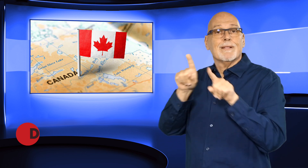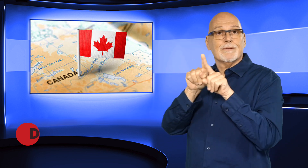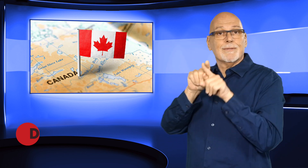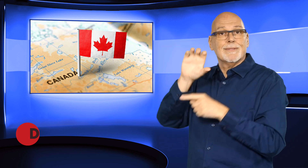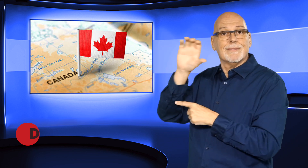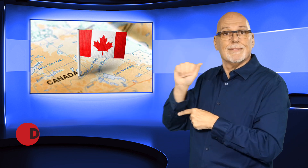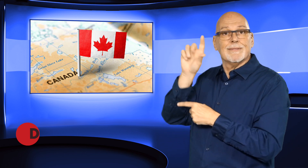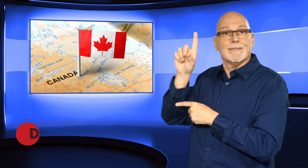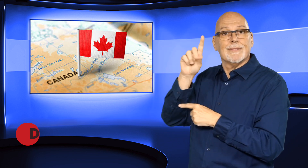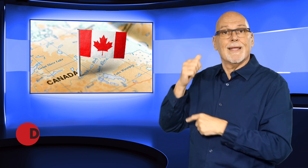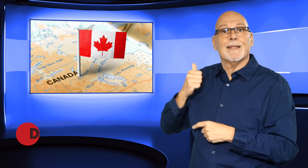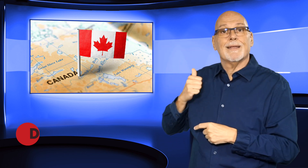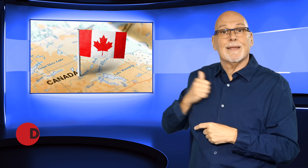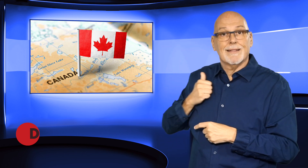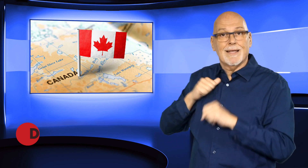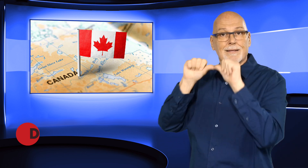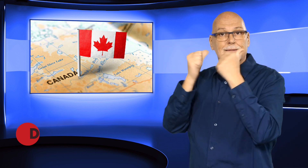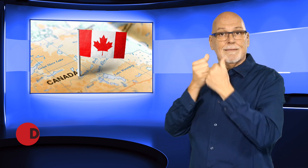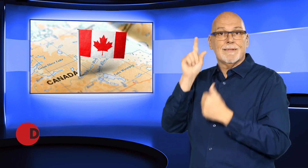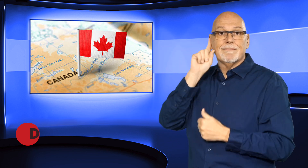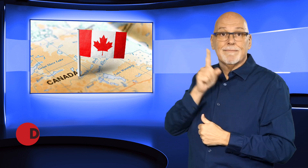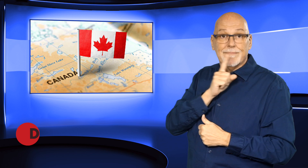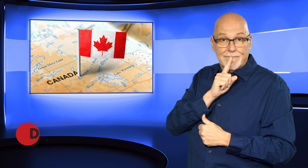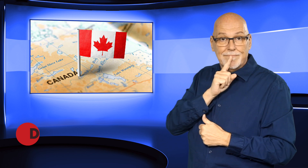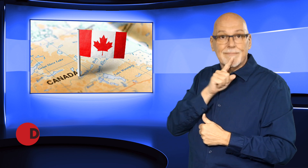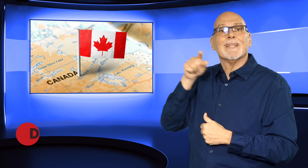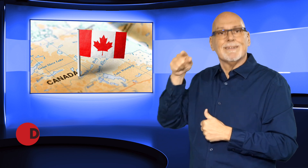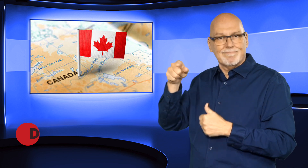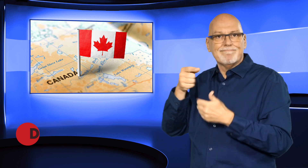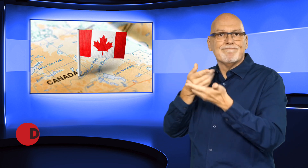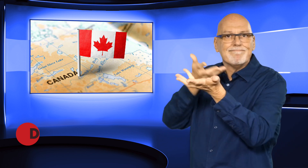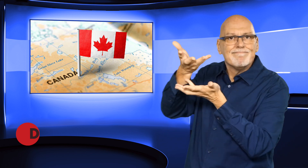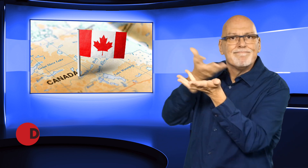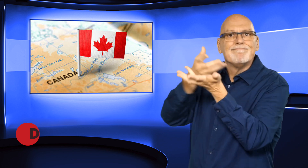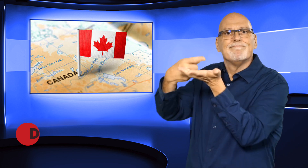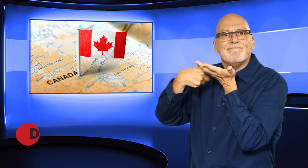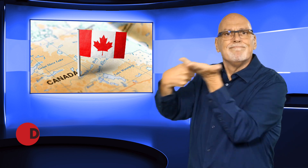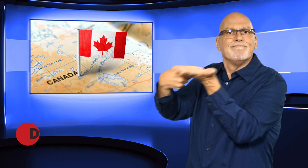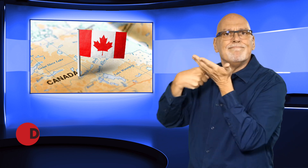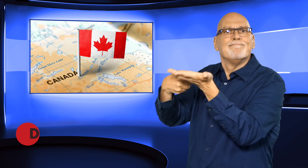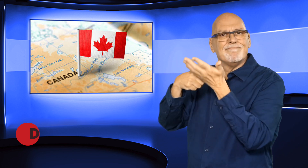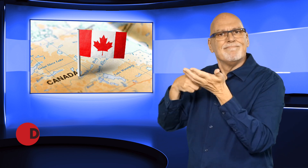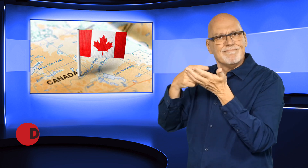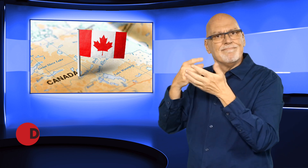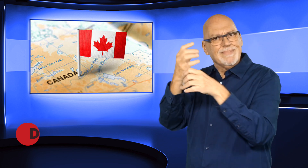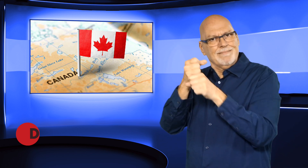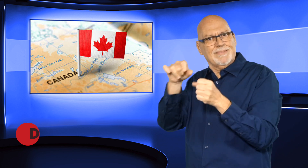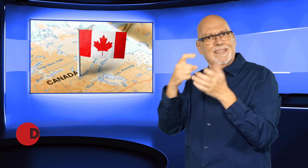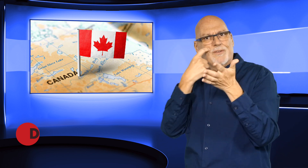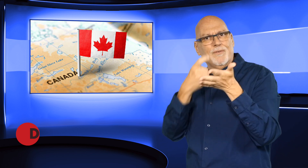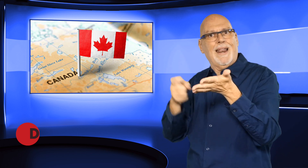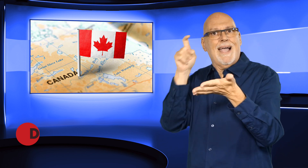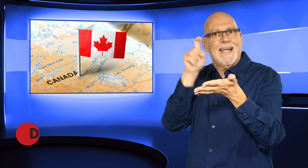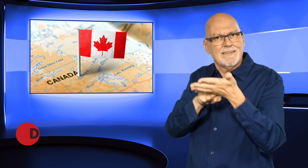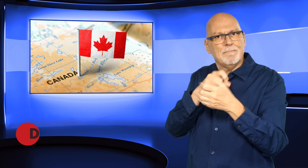(CAD) has been campaigning to get it recognized to ensure equality